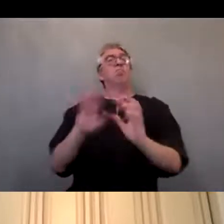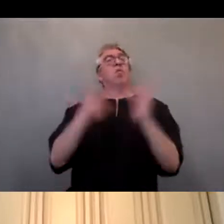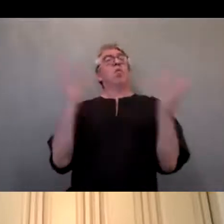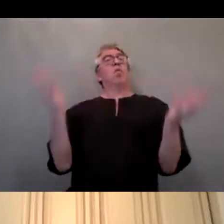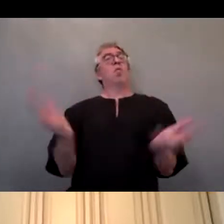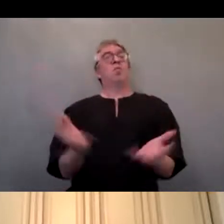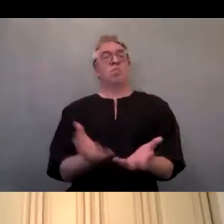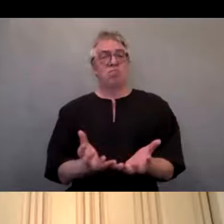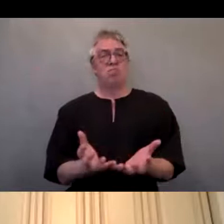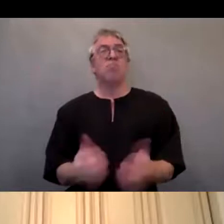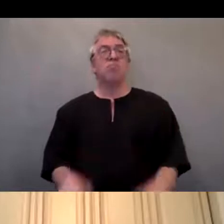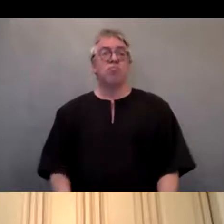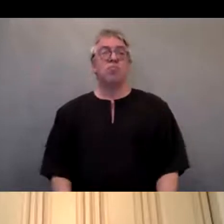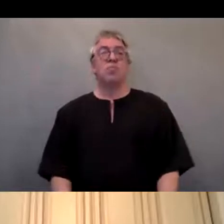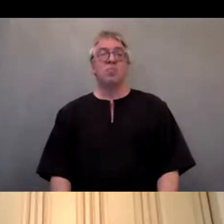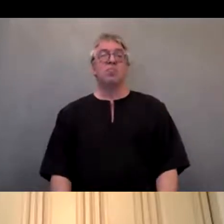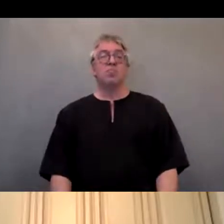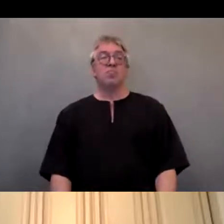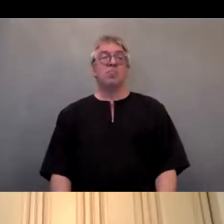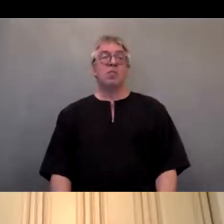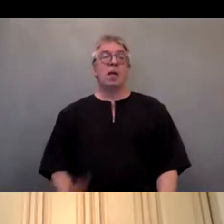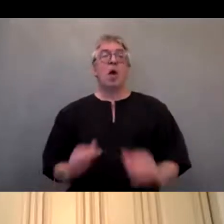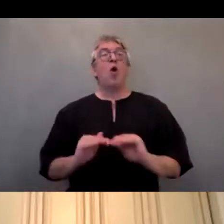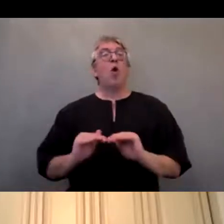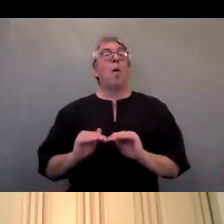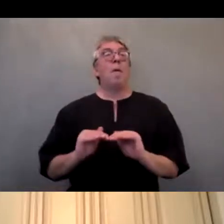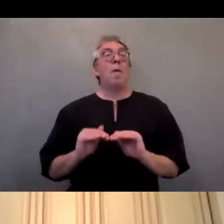international groups as well focusing actually